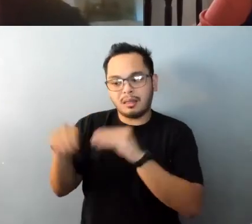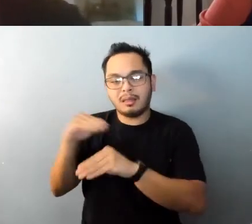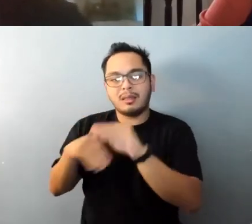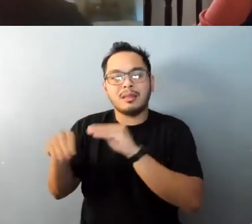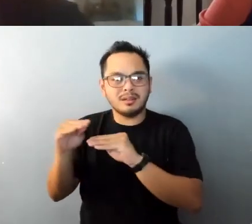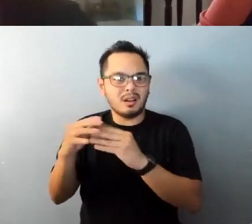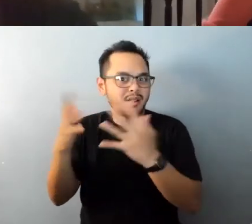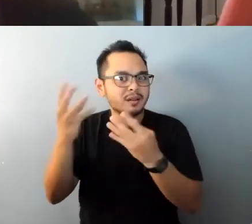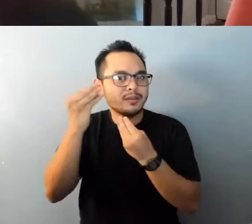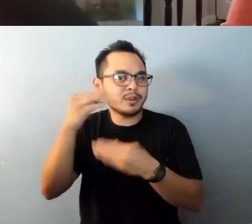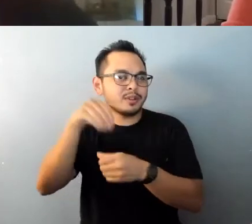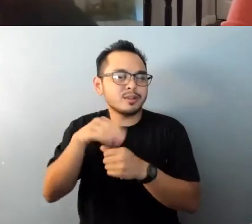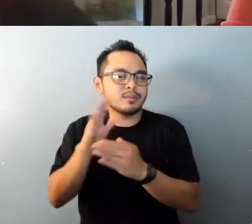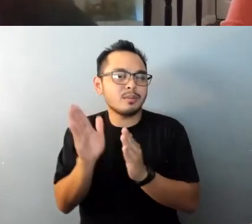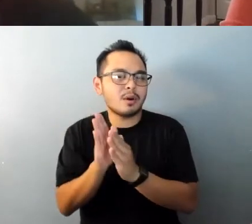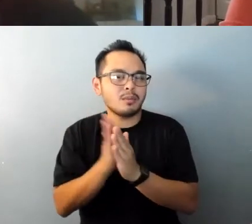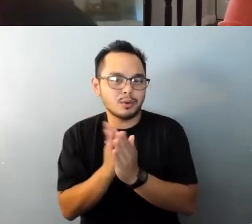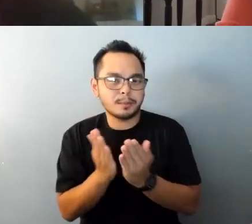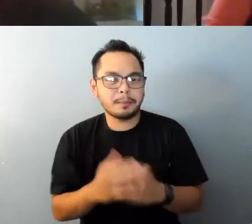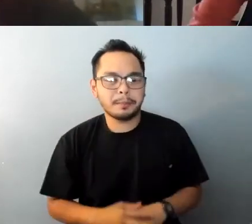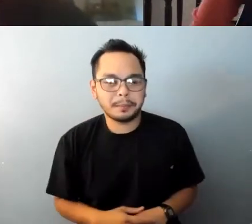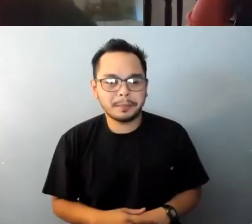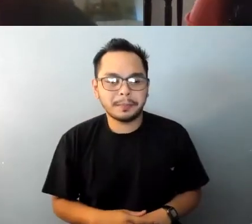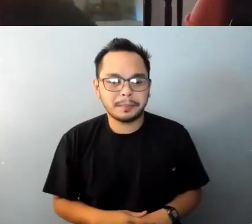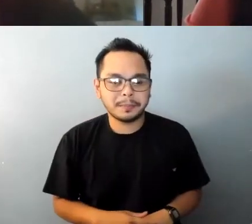Yeah, I was just reading earlier today at